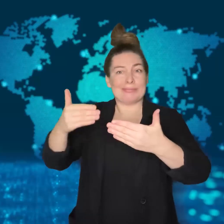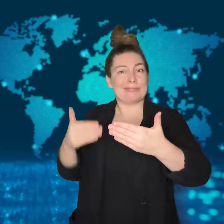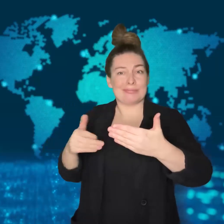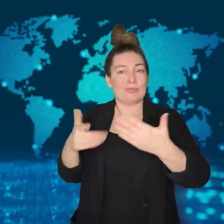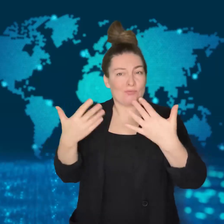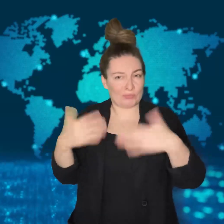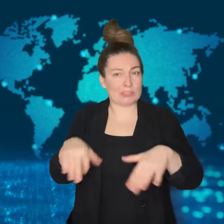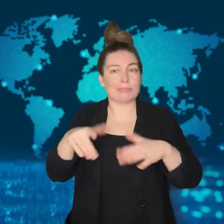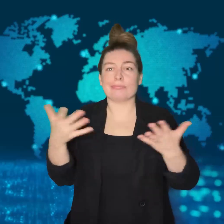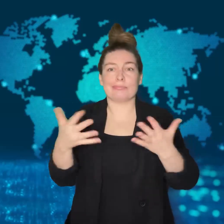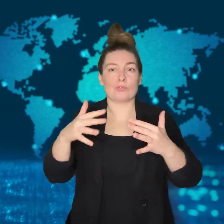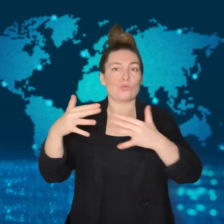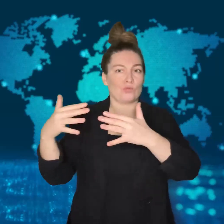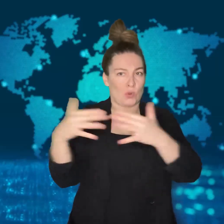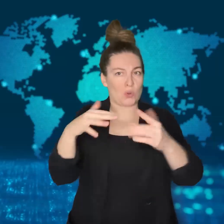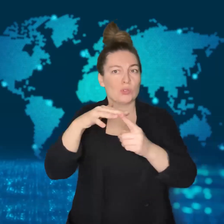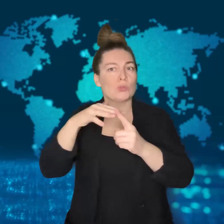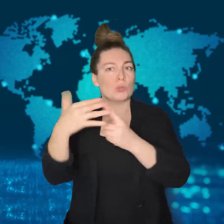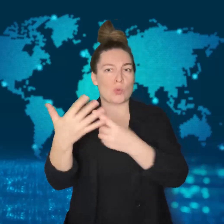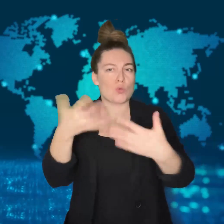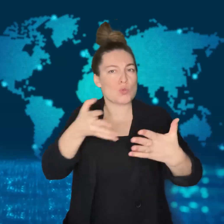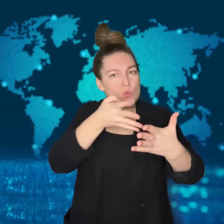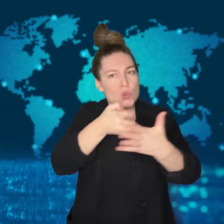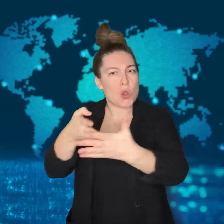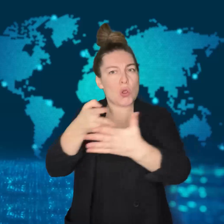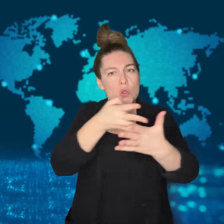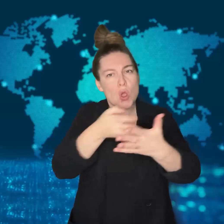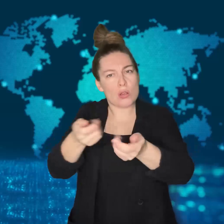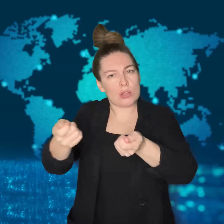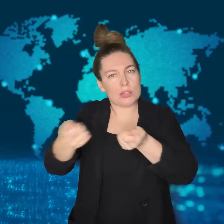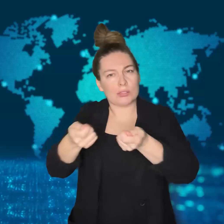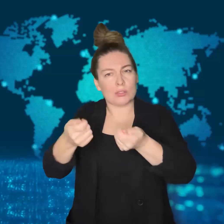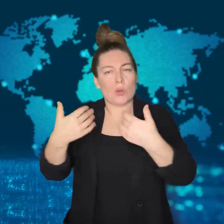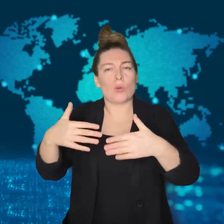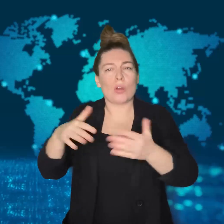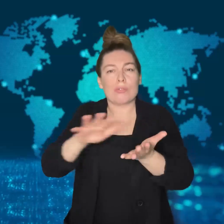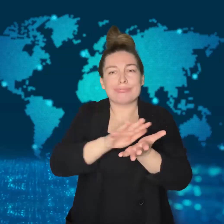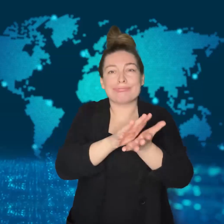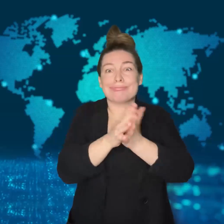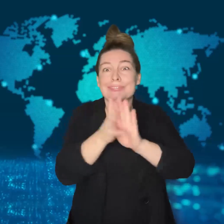Some believe this would give the party time to